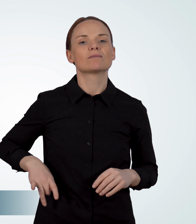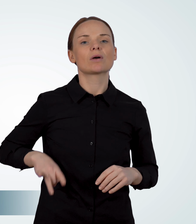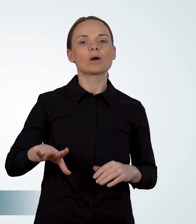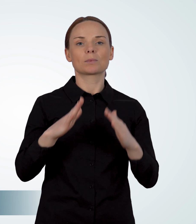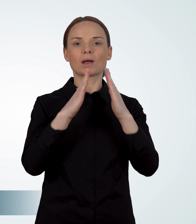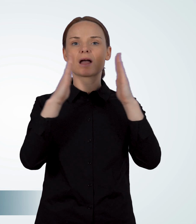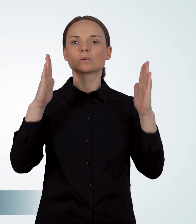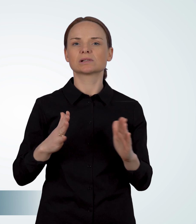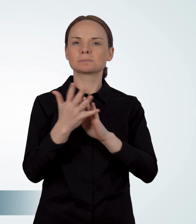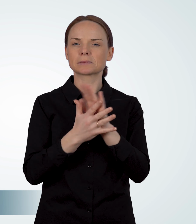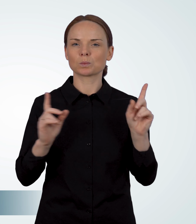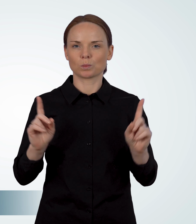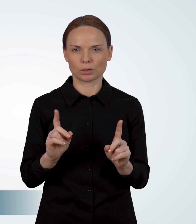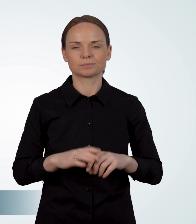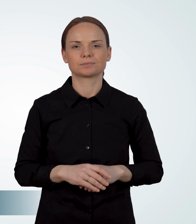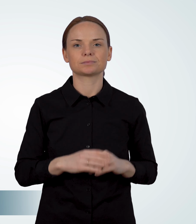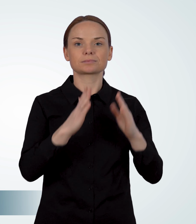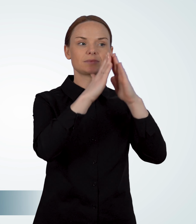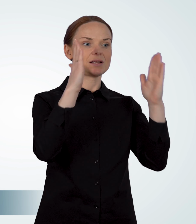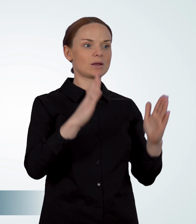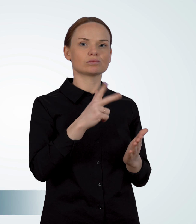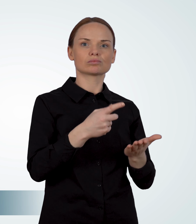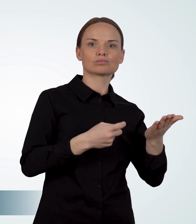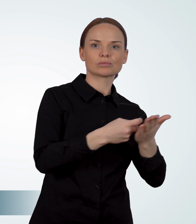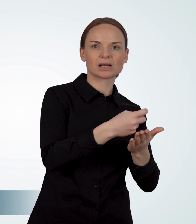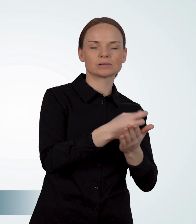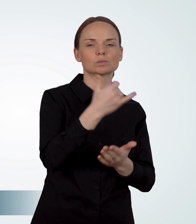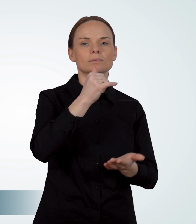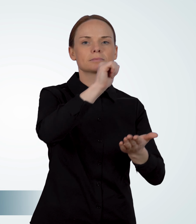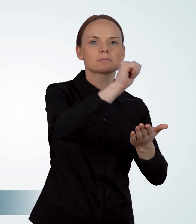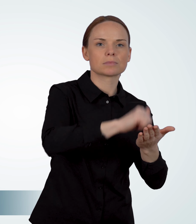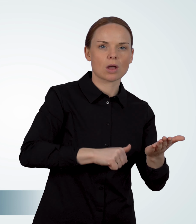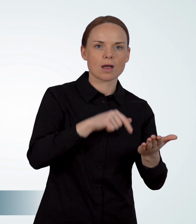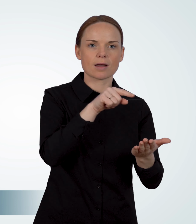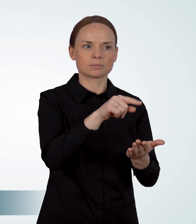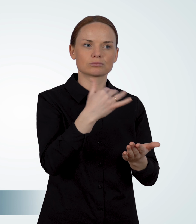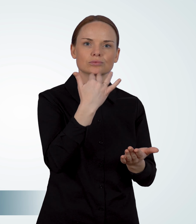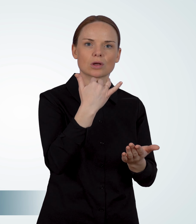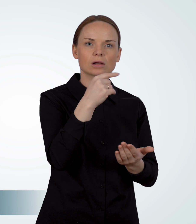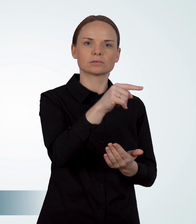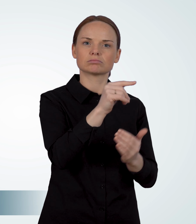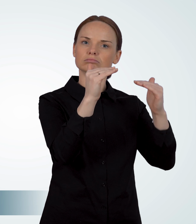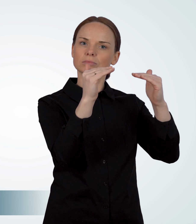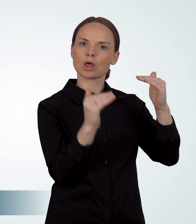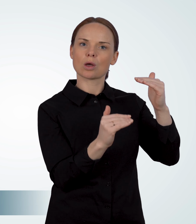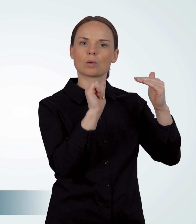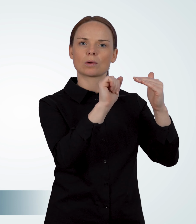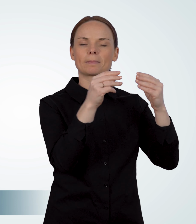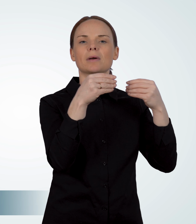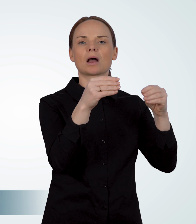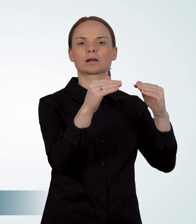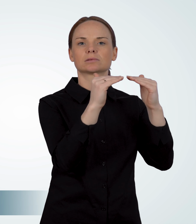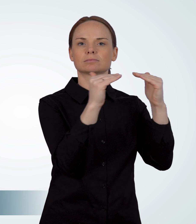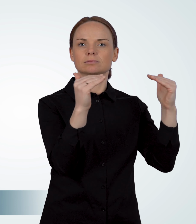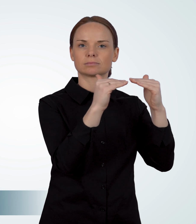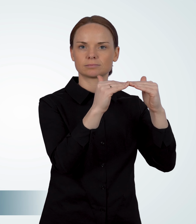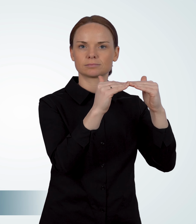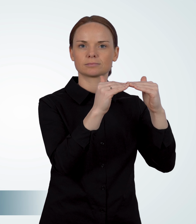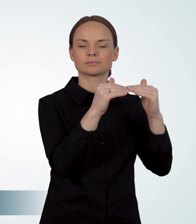‘Affordable housing’ generally refers to housing for rent or purchase below market rate.